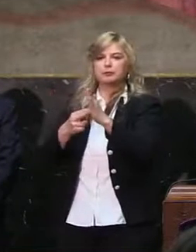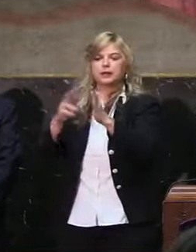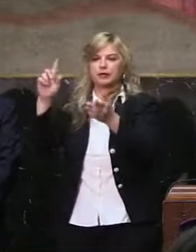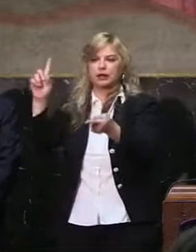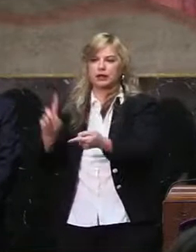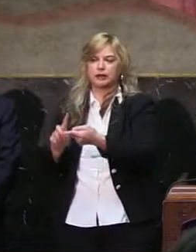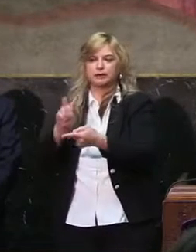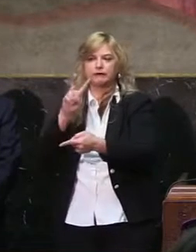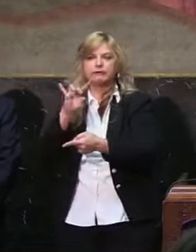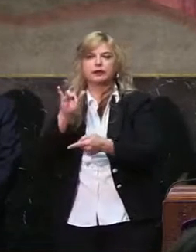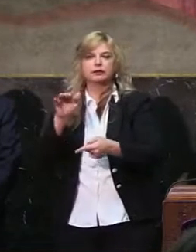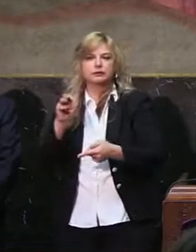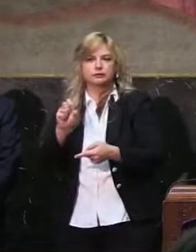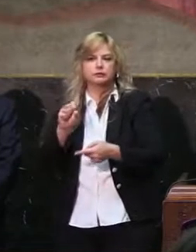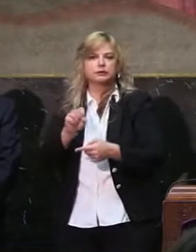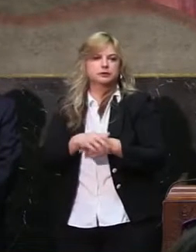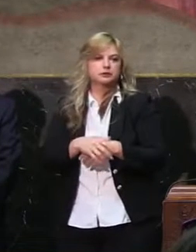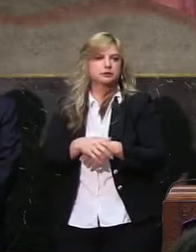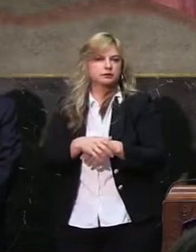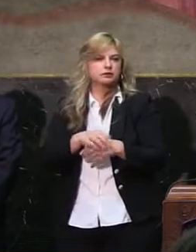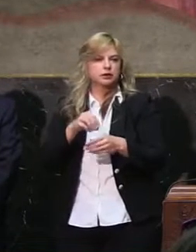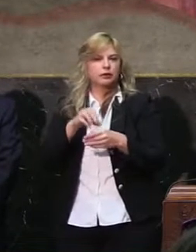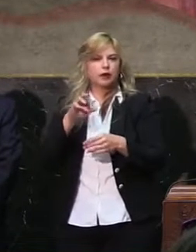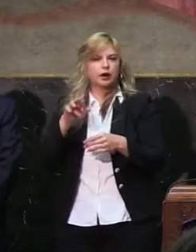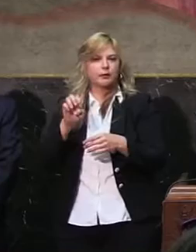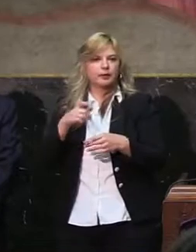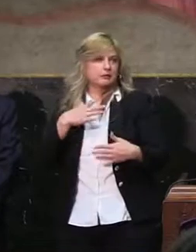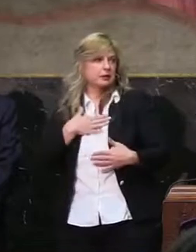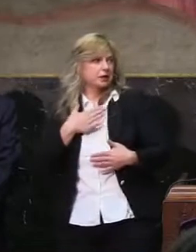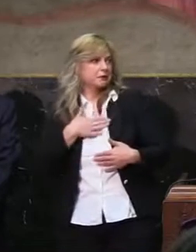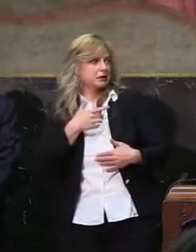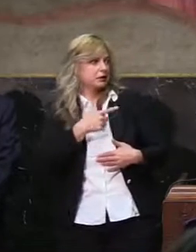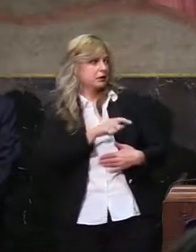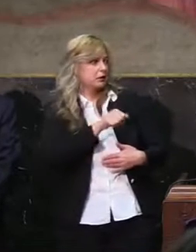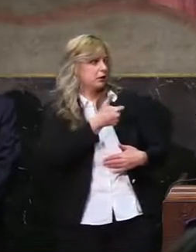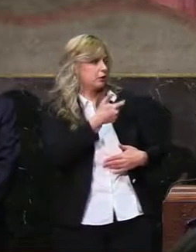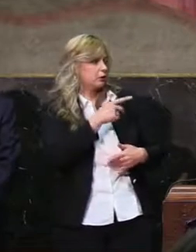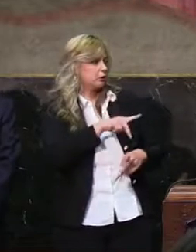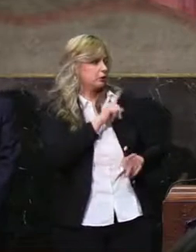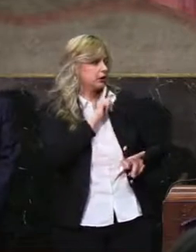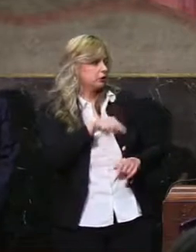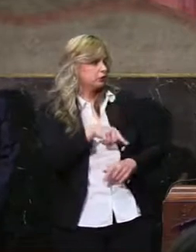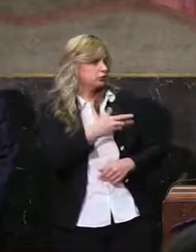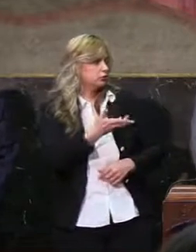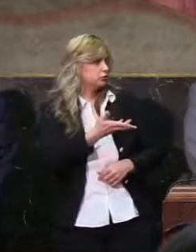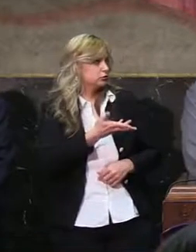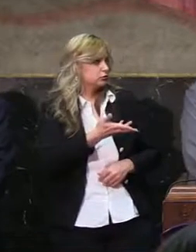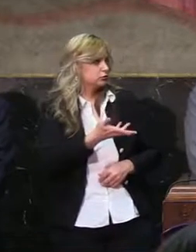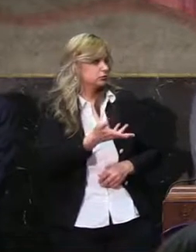certainly happy if somebody else wants to give you another shot at that answer